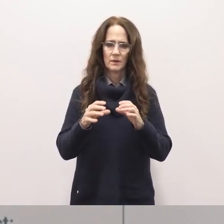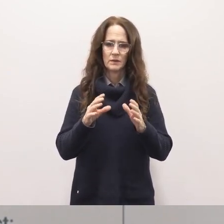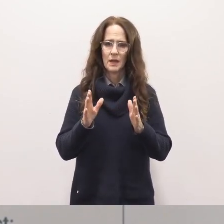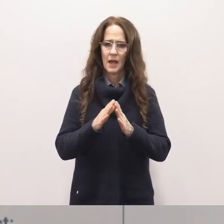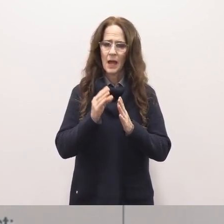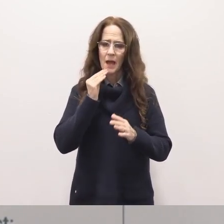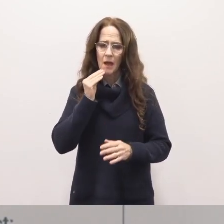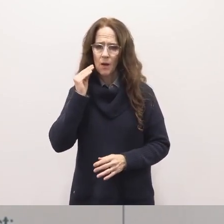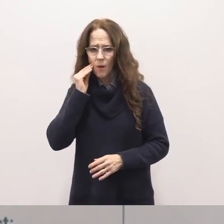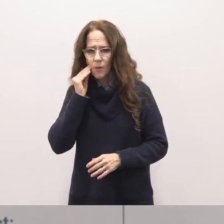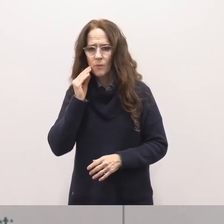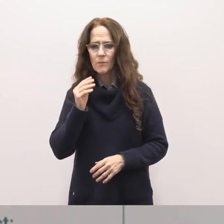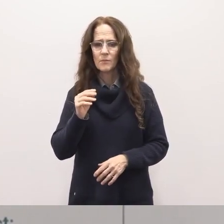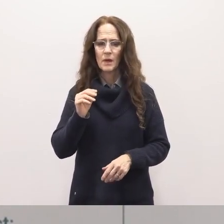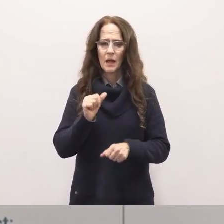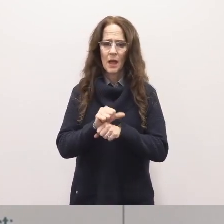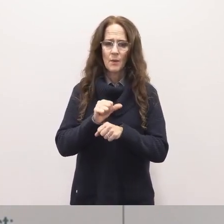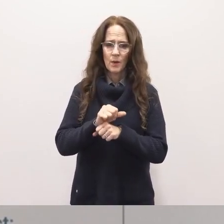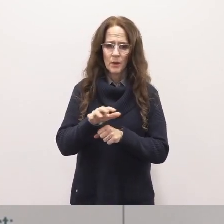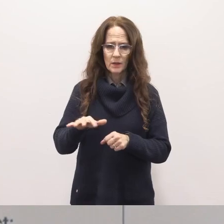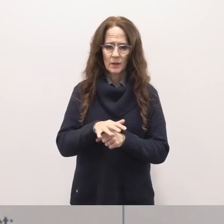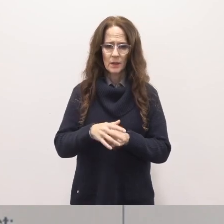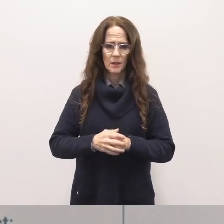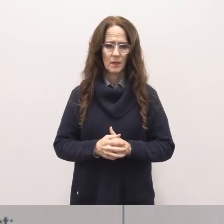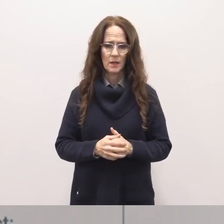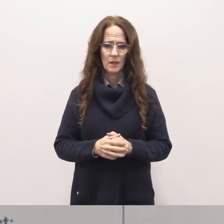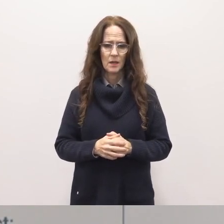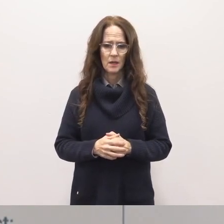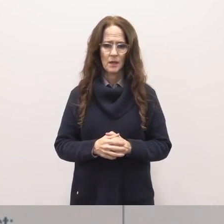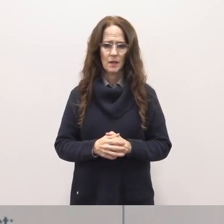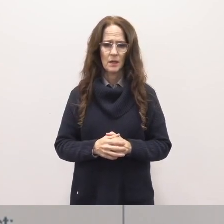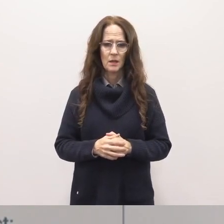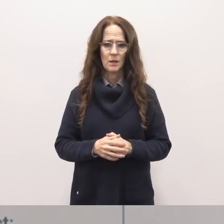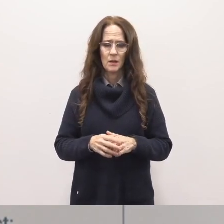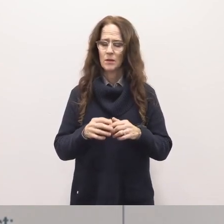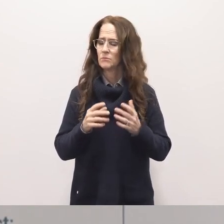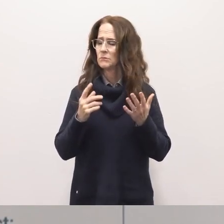and at my workplace where we talk about what's going